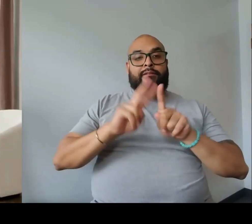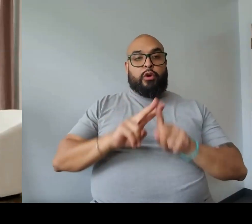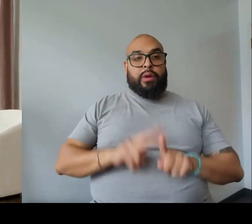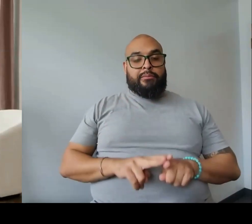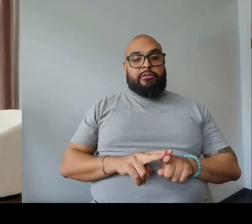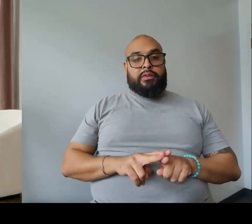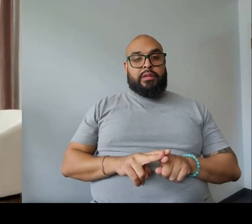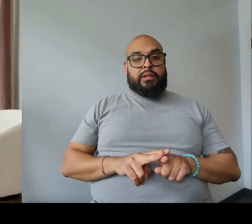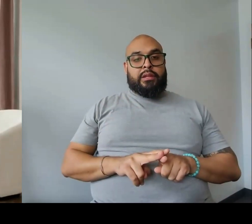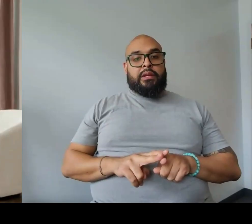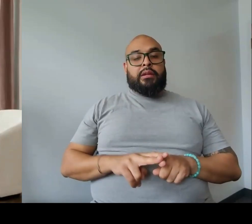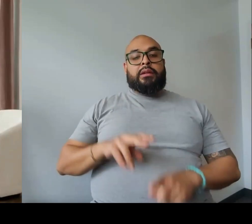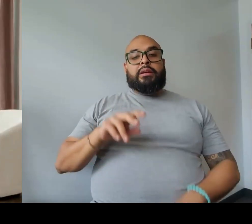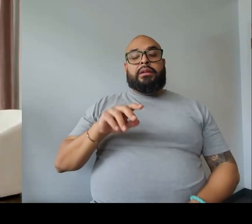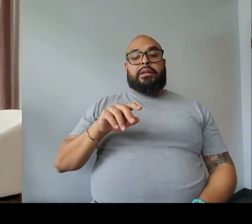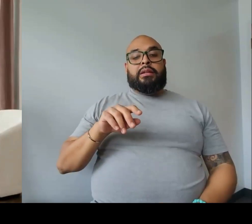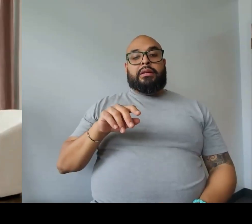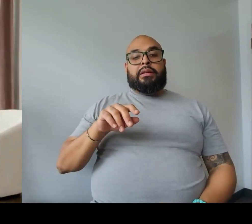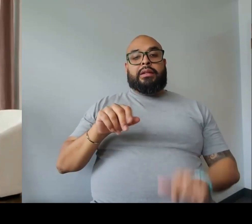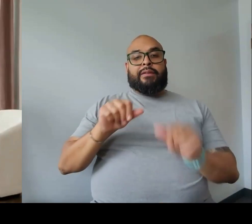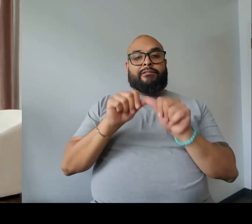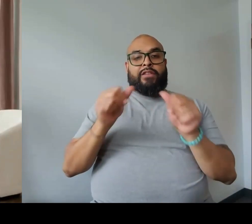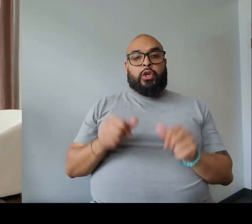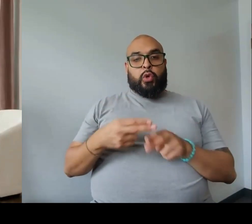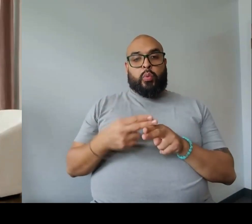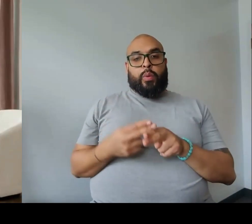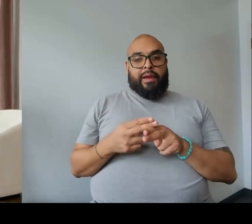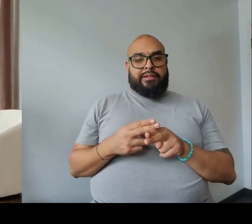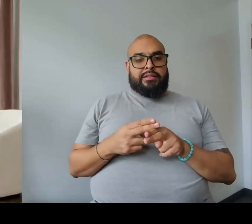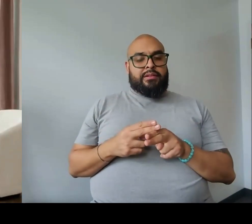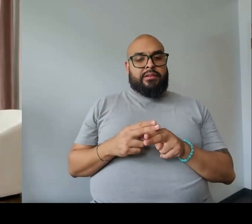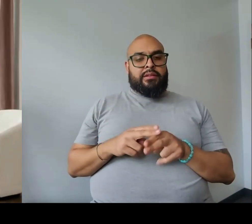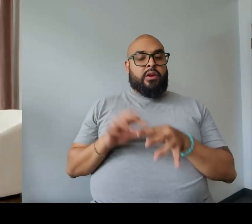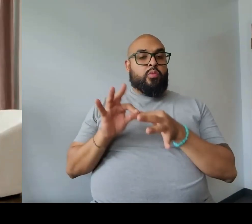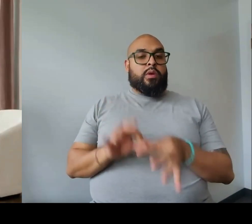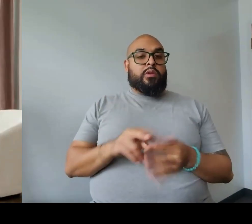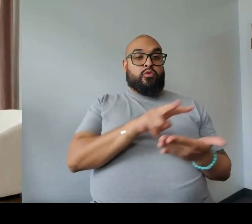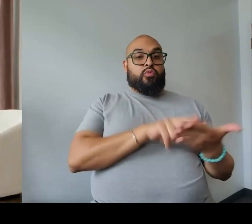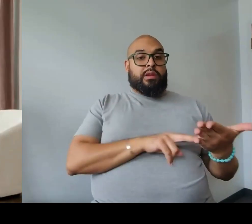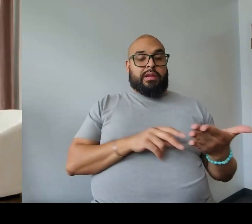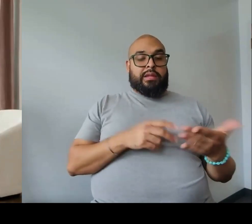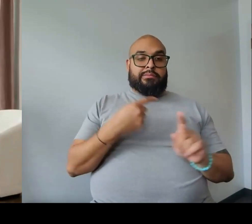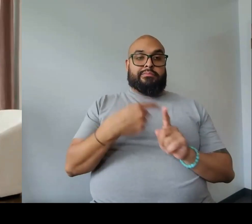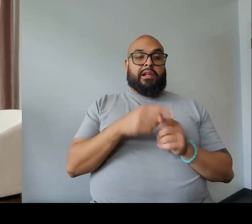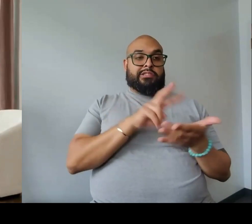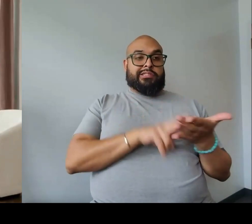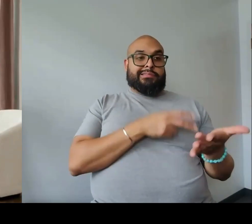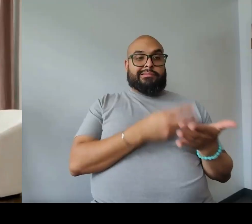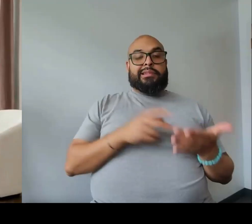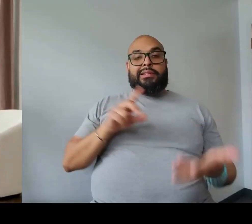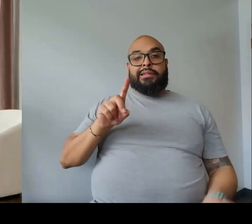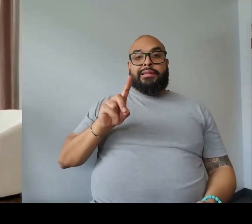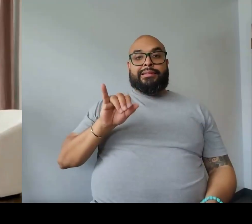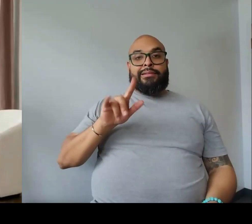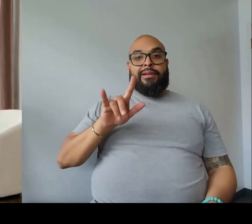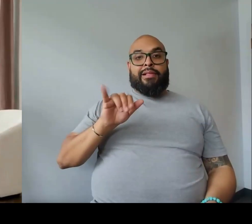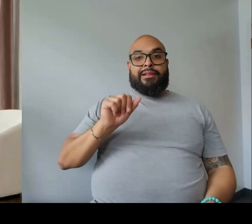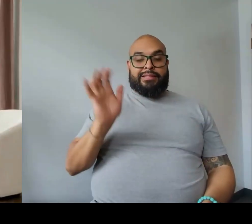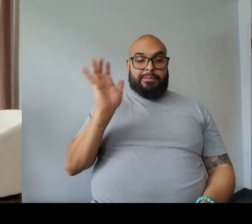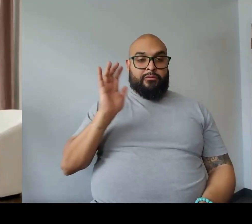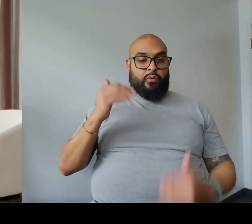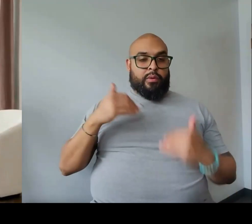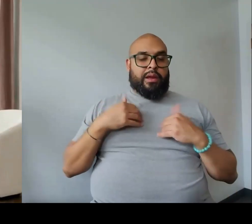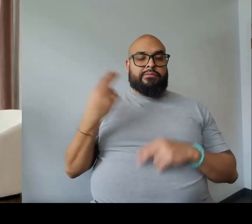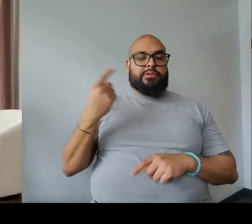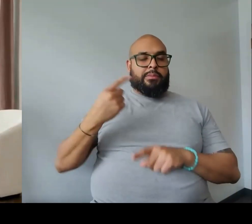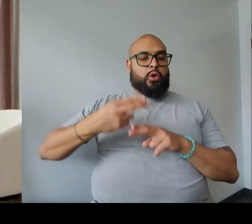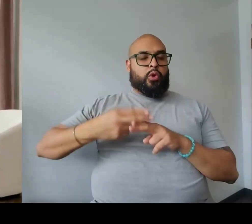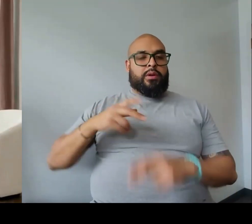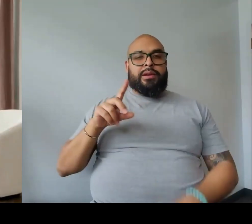As far as, specific to the reading piece and dyslexia, there used to be what we call the dyslexia profile, and that can still be used in the evaluation.